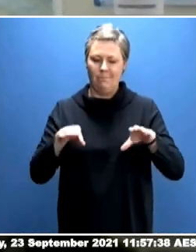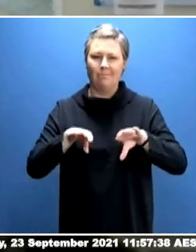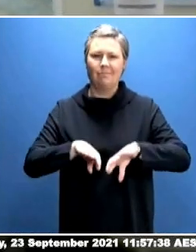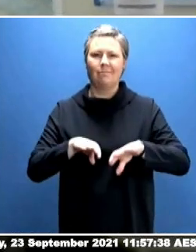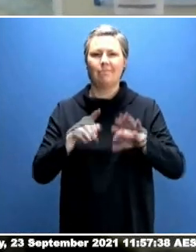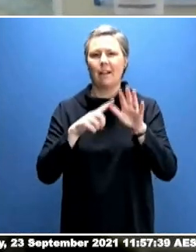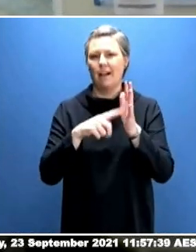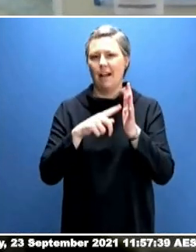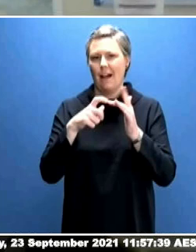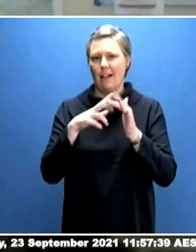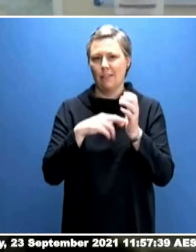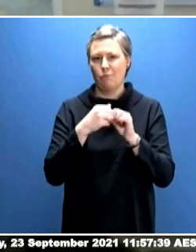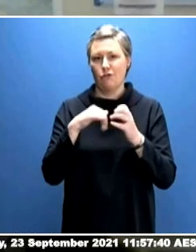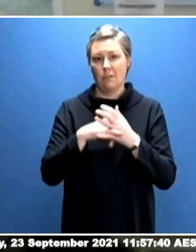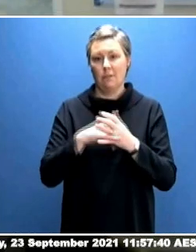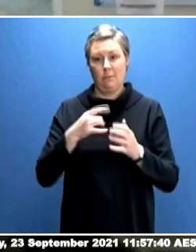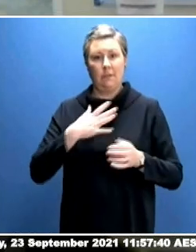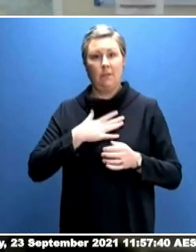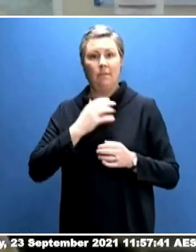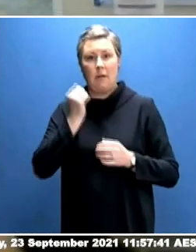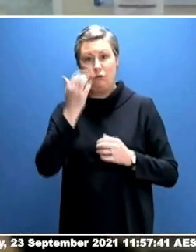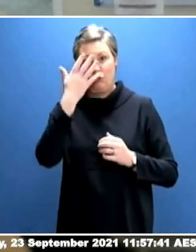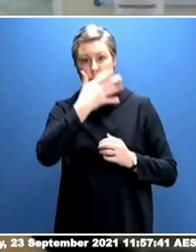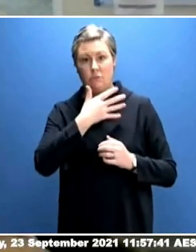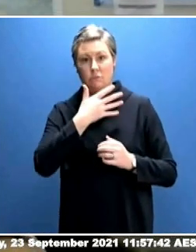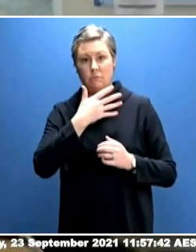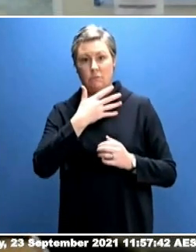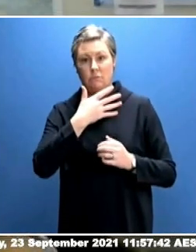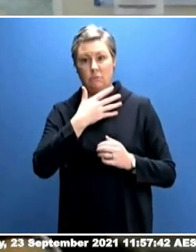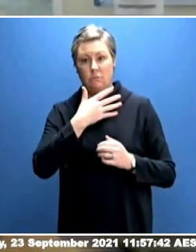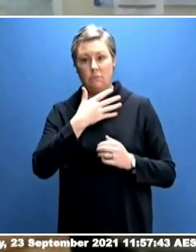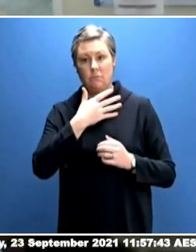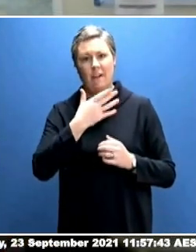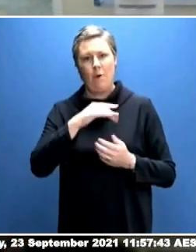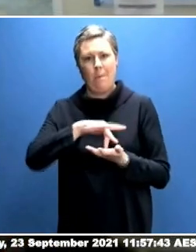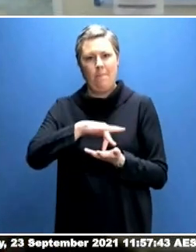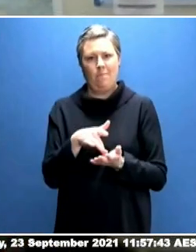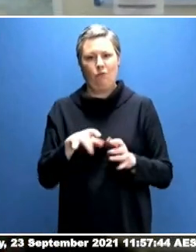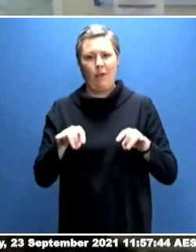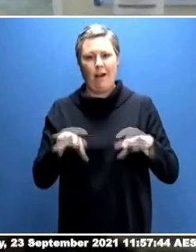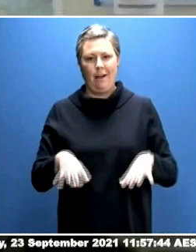My Aboriginal background in relation to Central Australia, I'm an Arrernte man.